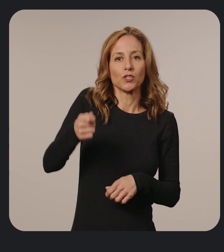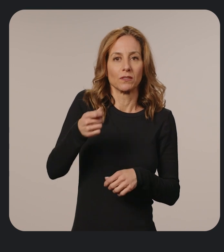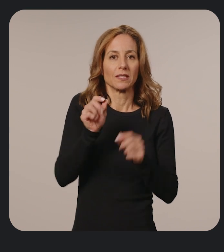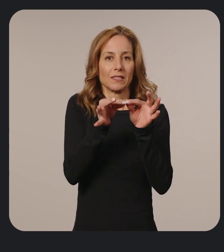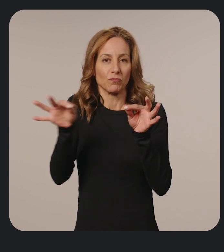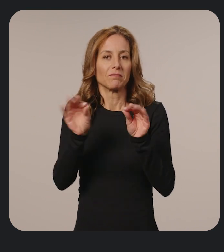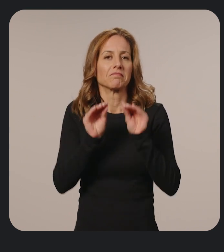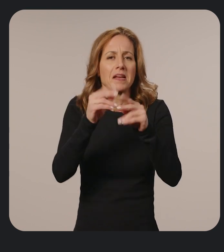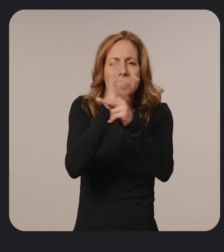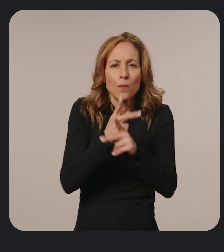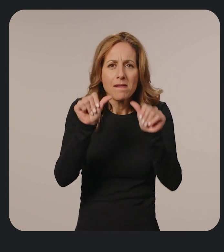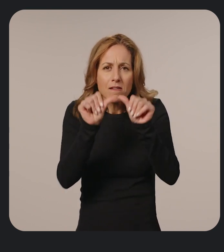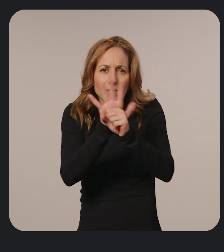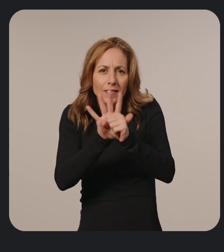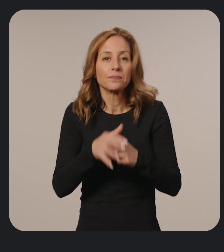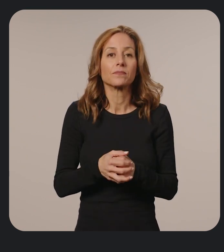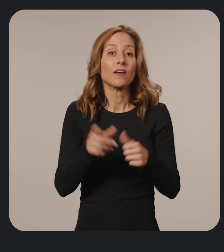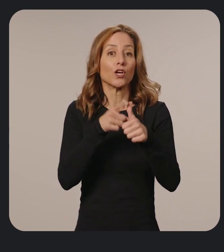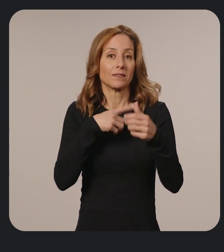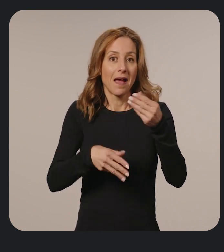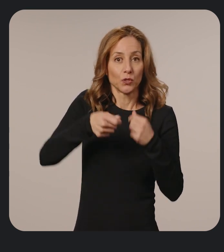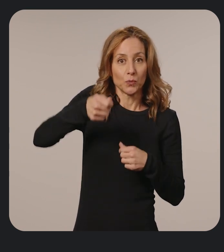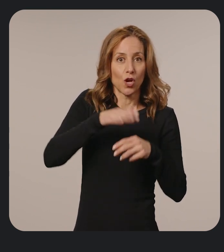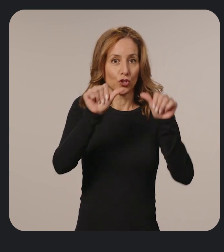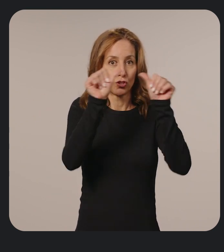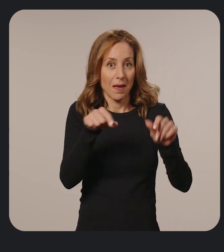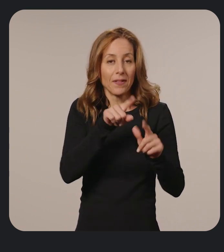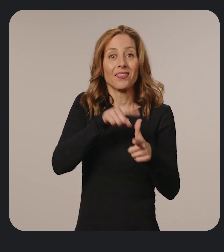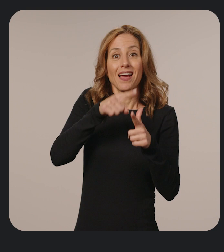to implement calculateArea-- first of all, a switch on the shape,